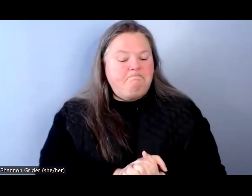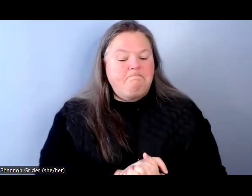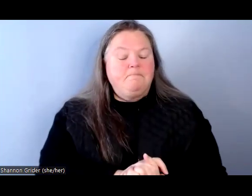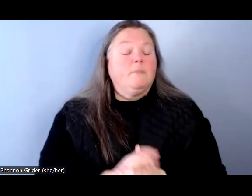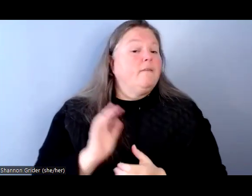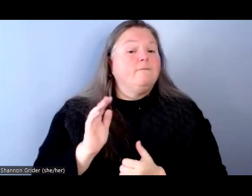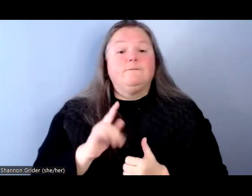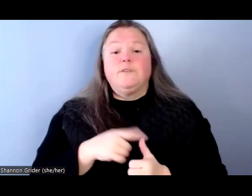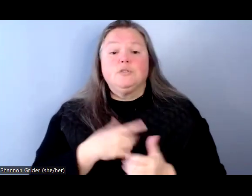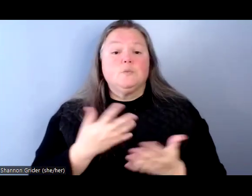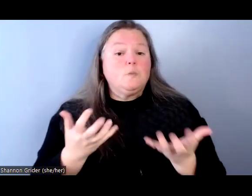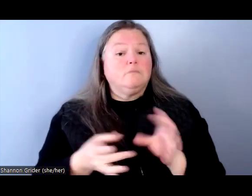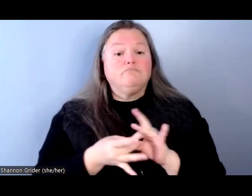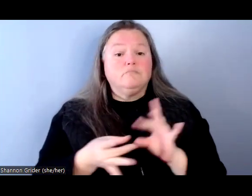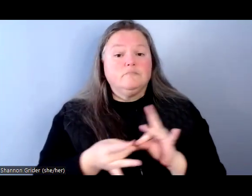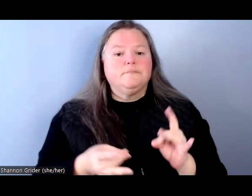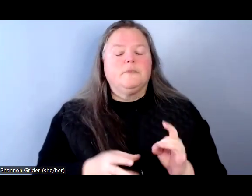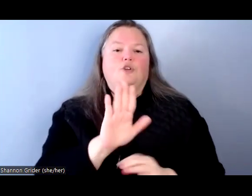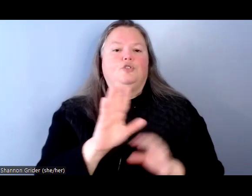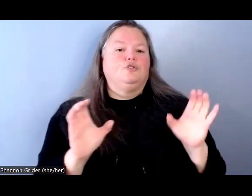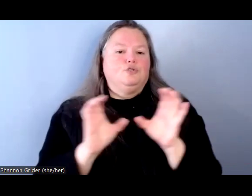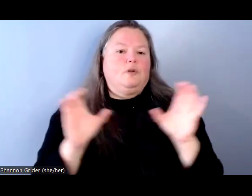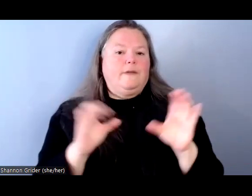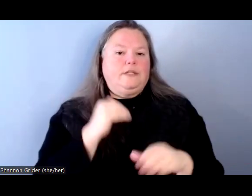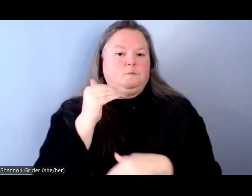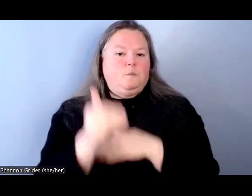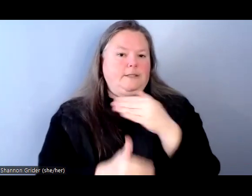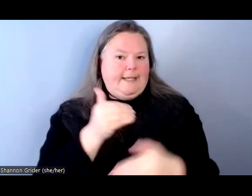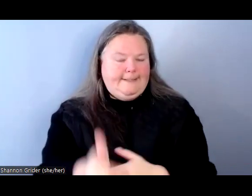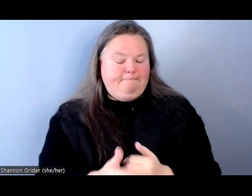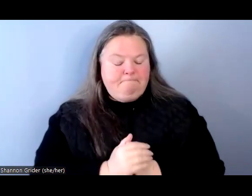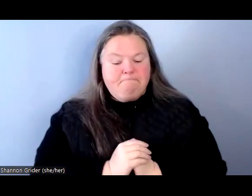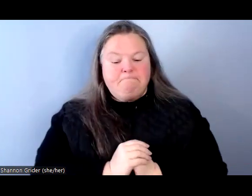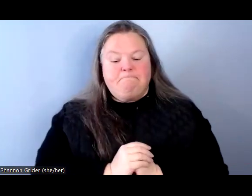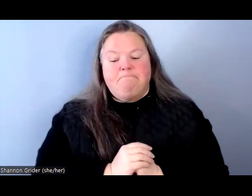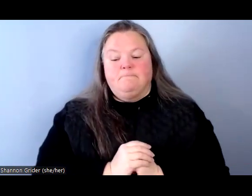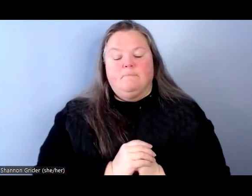First, I want to talk to you about certification process.